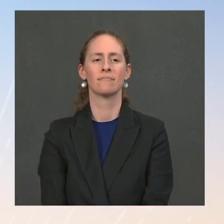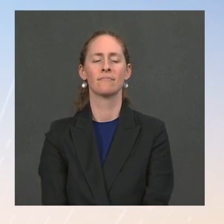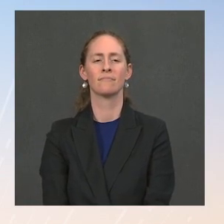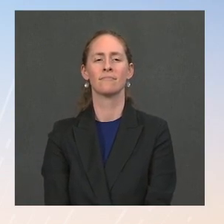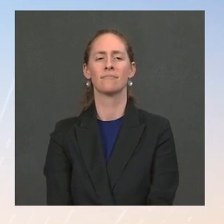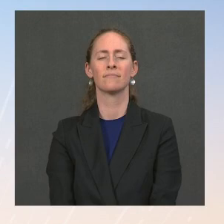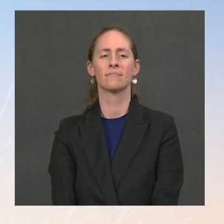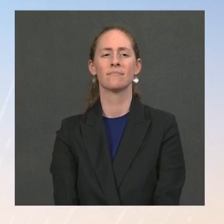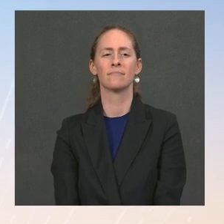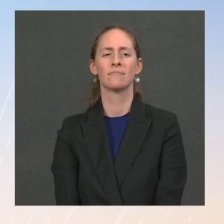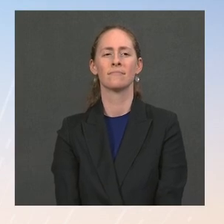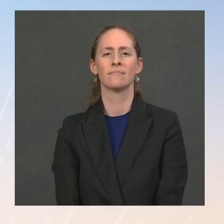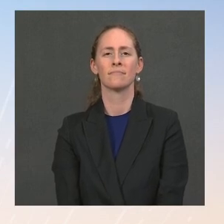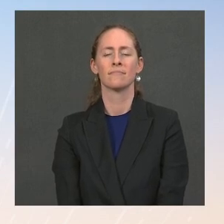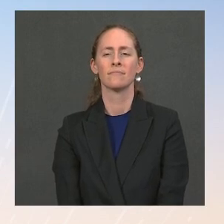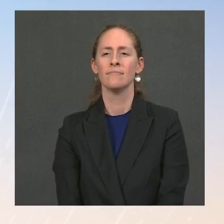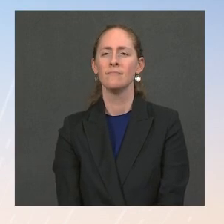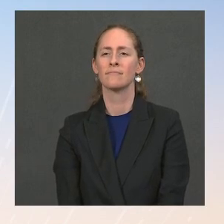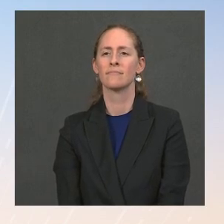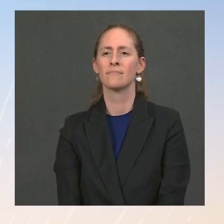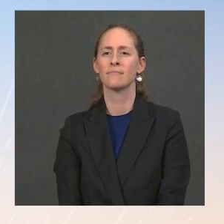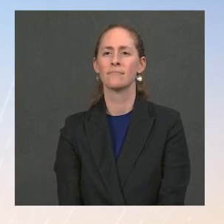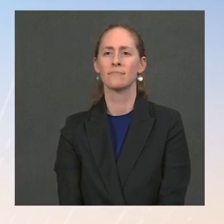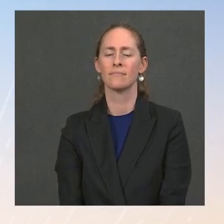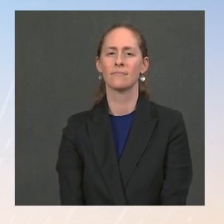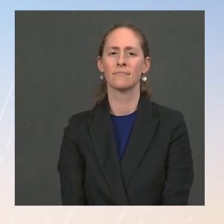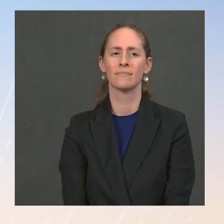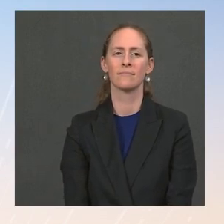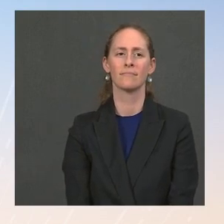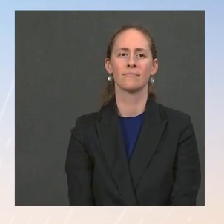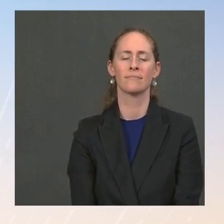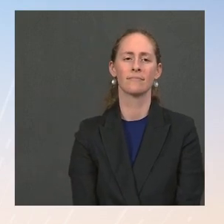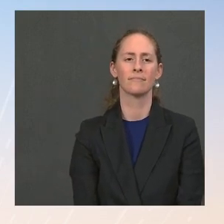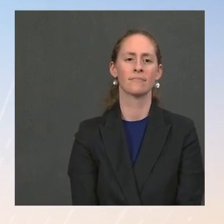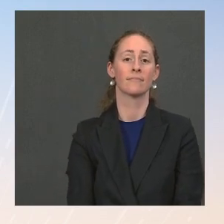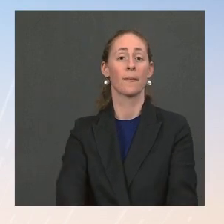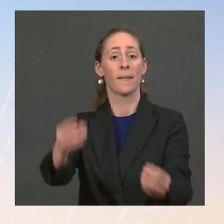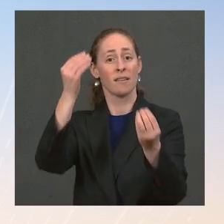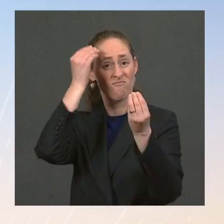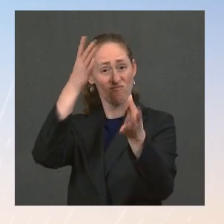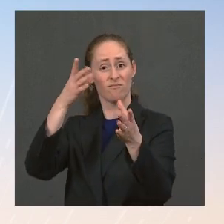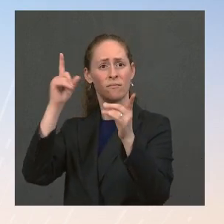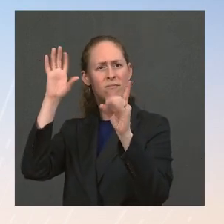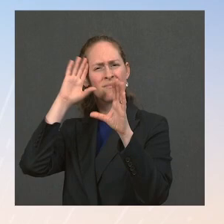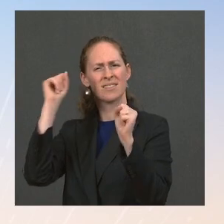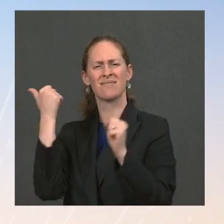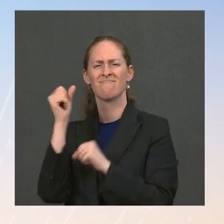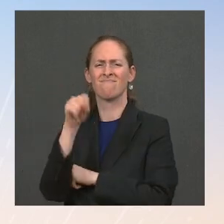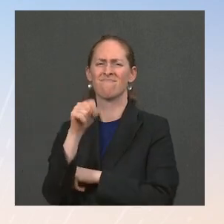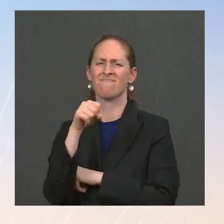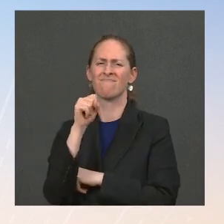to a lot of citizens who are -- Ms. Psaki: The President absolutely wants to address the delays in the green card processing system as well.